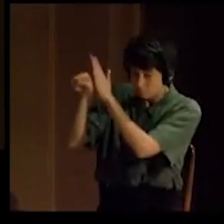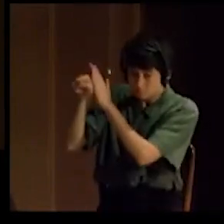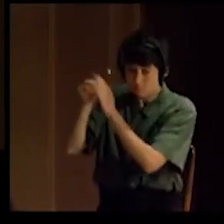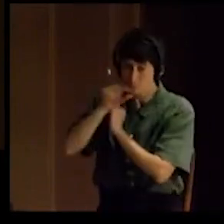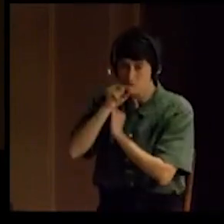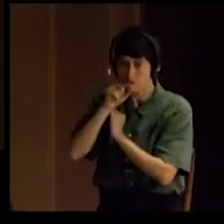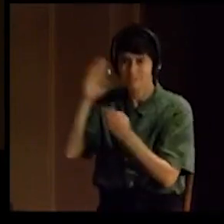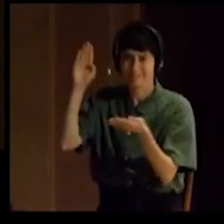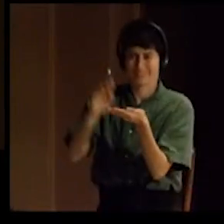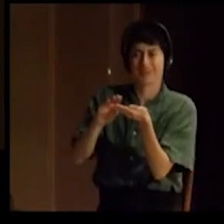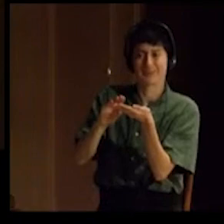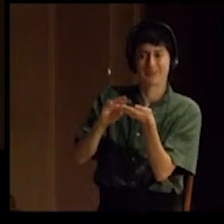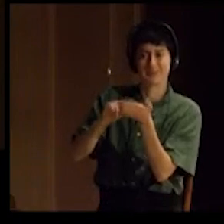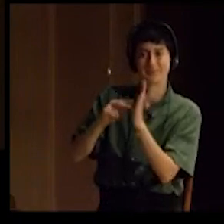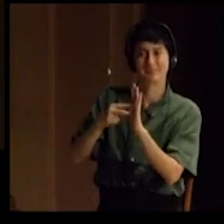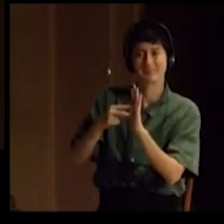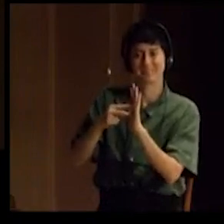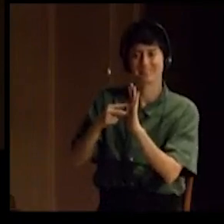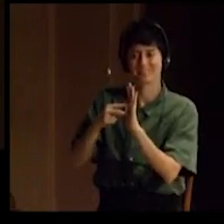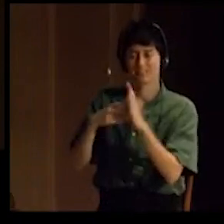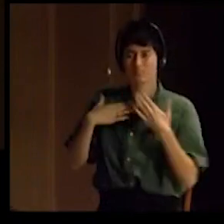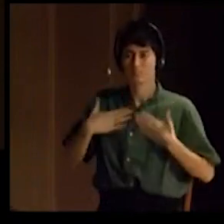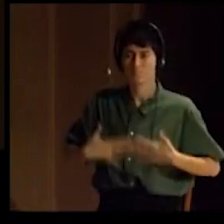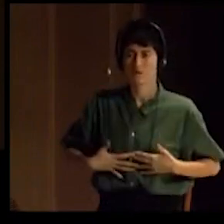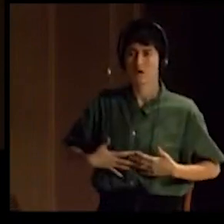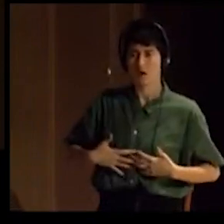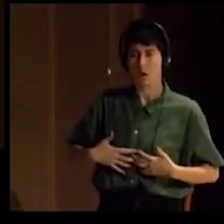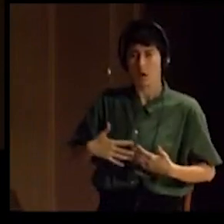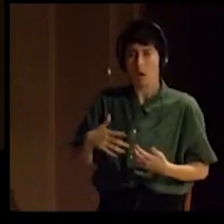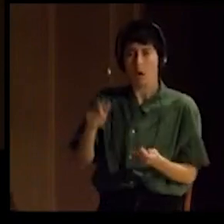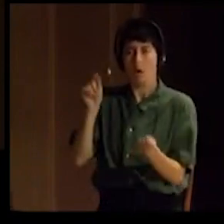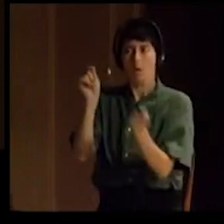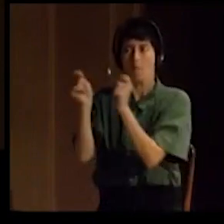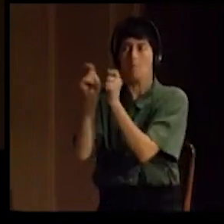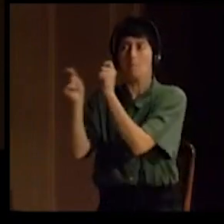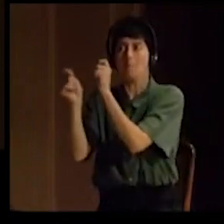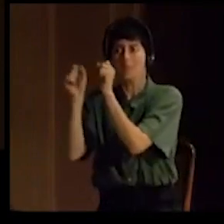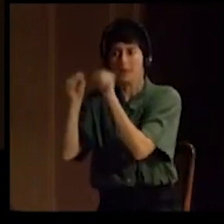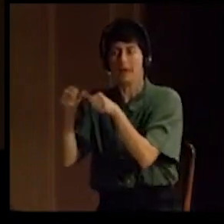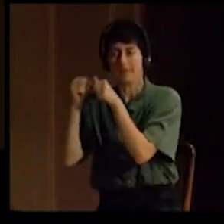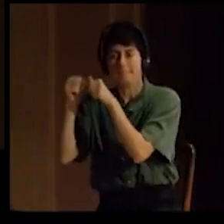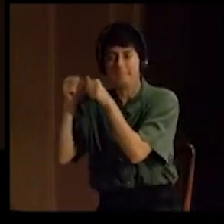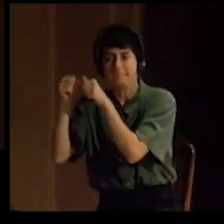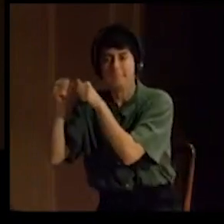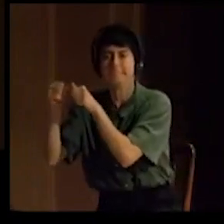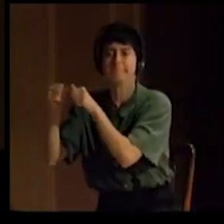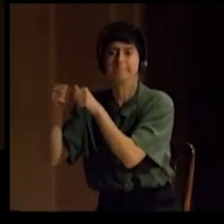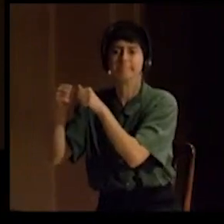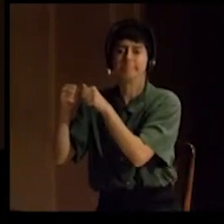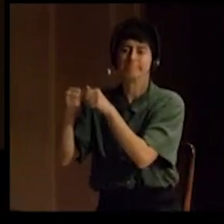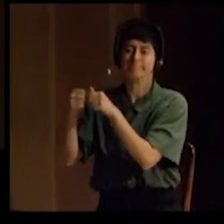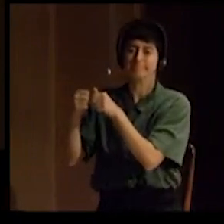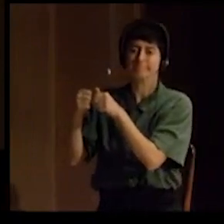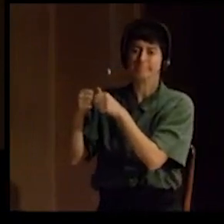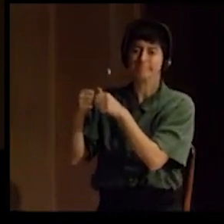that lets them breed at those high elevations and probably have fewer diseases, fewer parasites, and less predation.